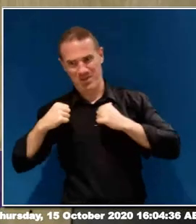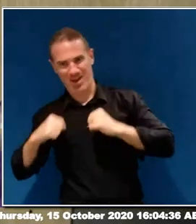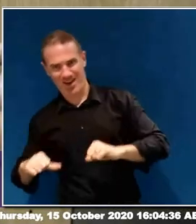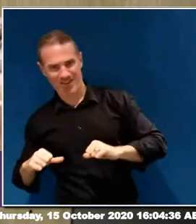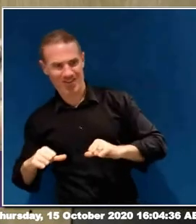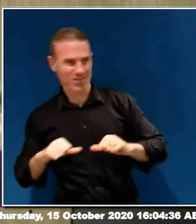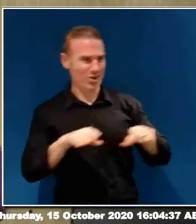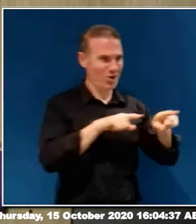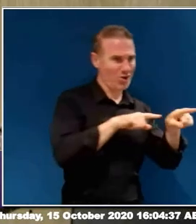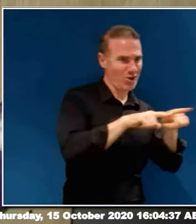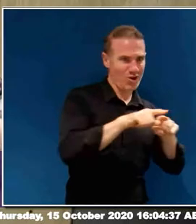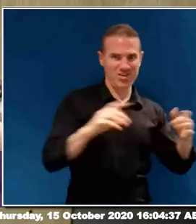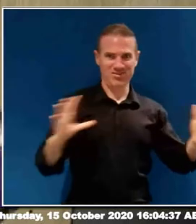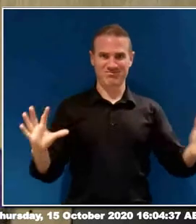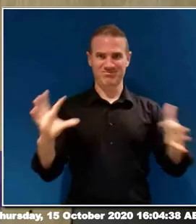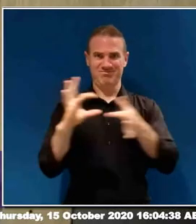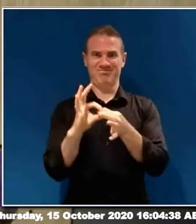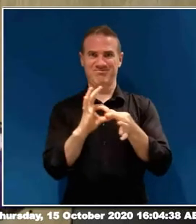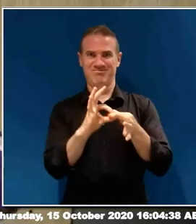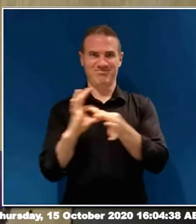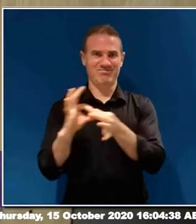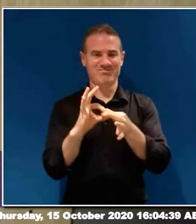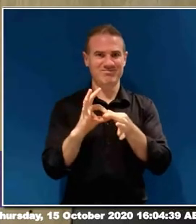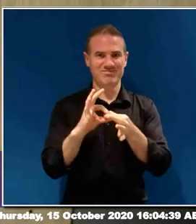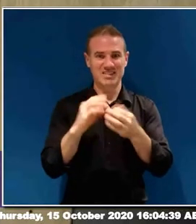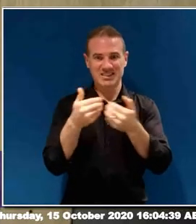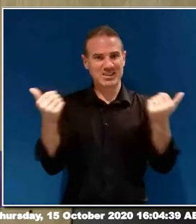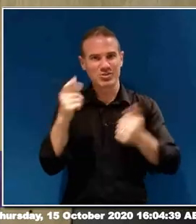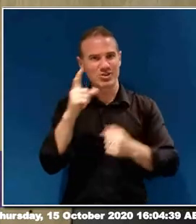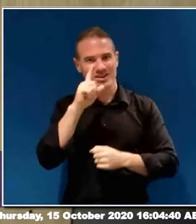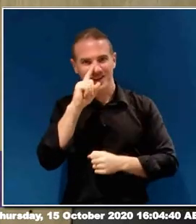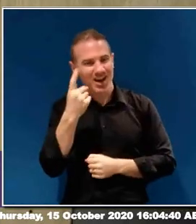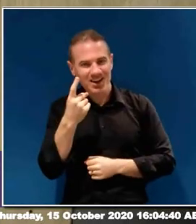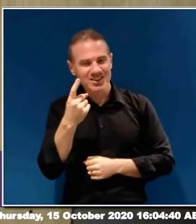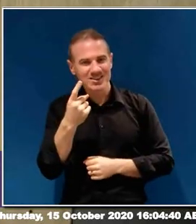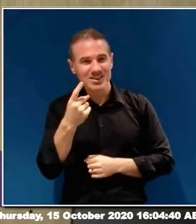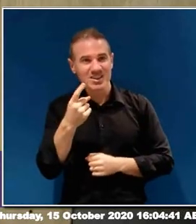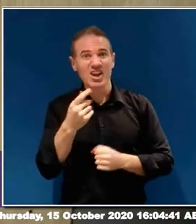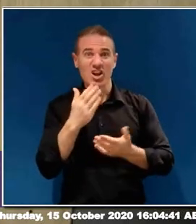And underneath all of that, sitting underneath all of that, is the quality of teaching.